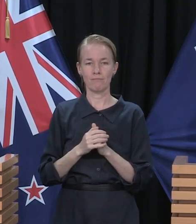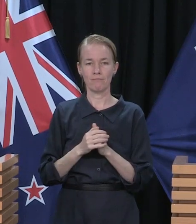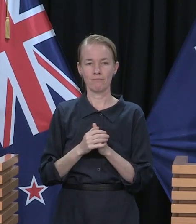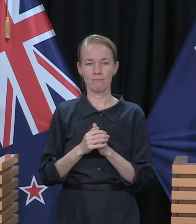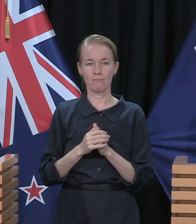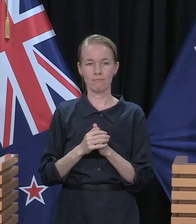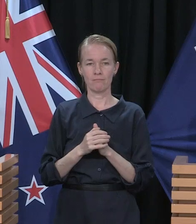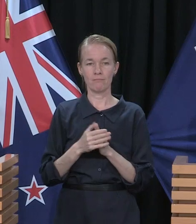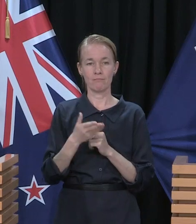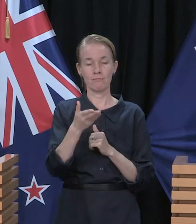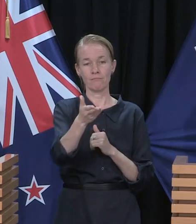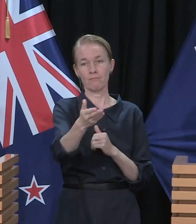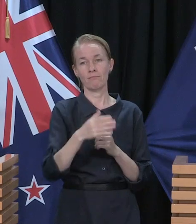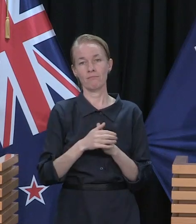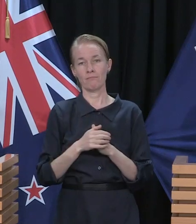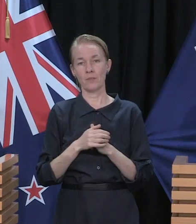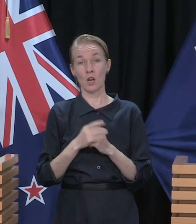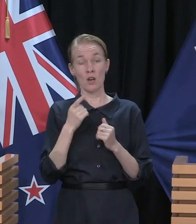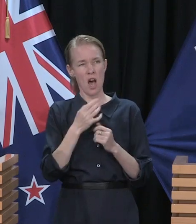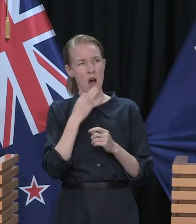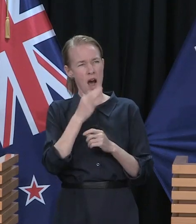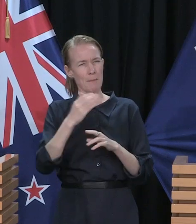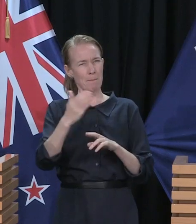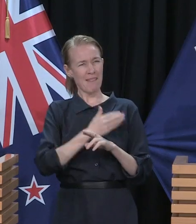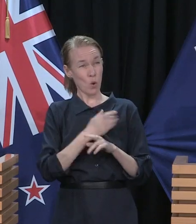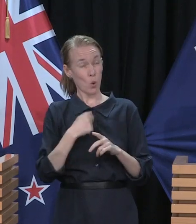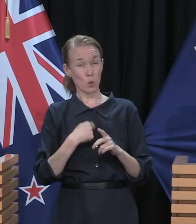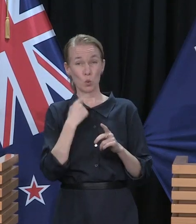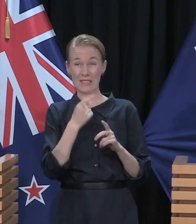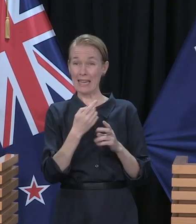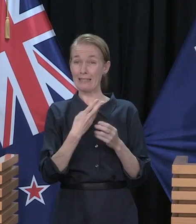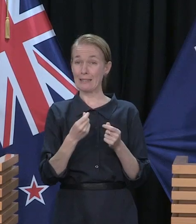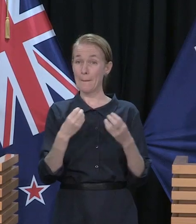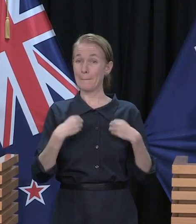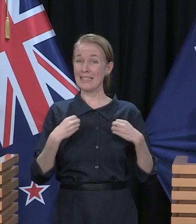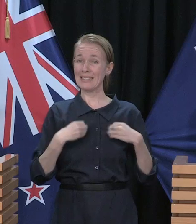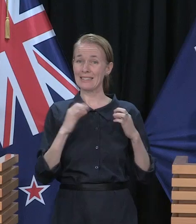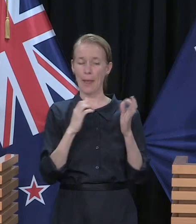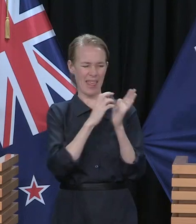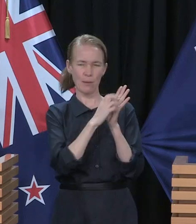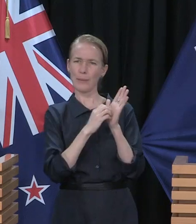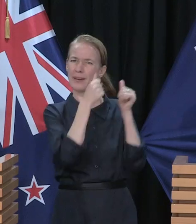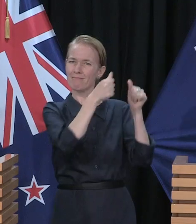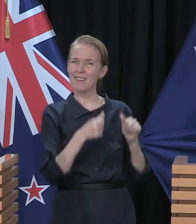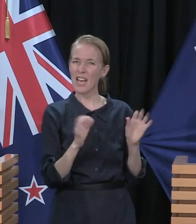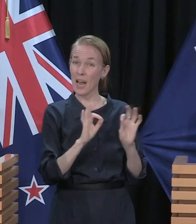saying to - was saying if businesses didn't put up the QR codes you may consider making it mandatory. It is now